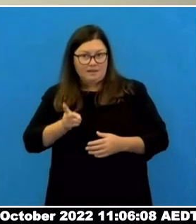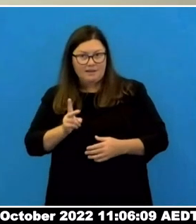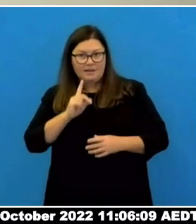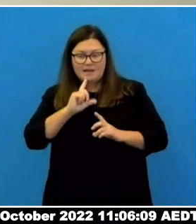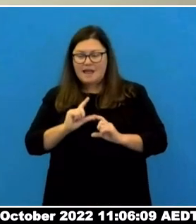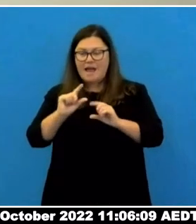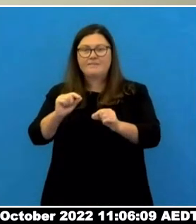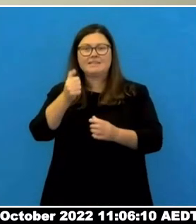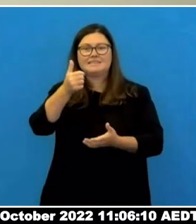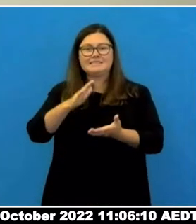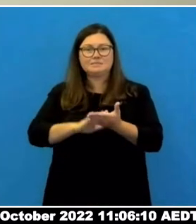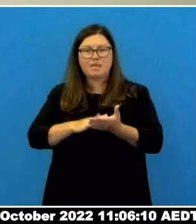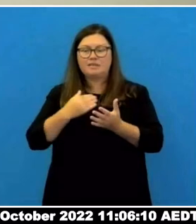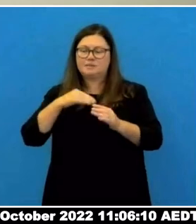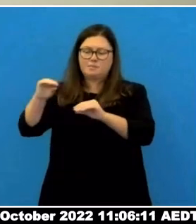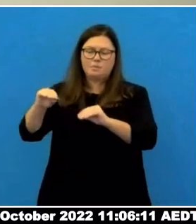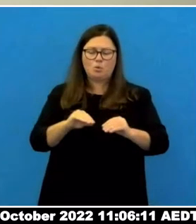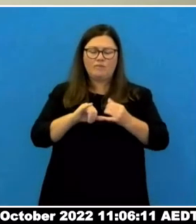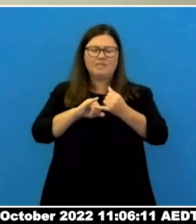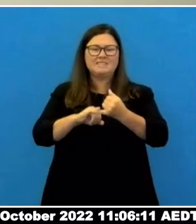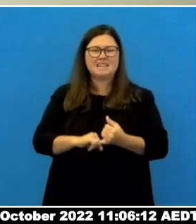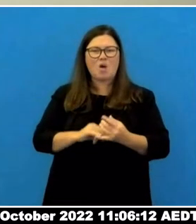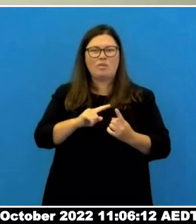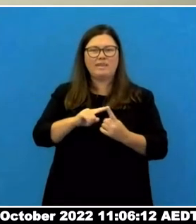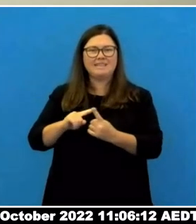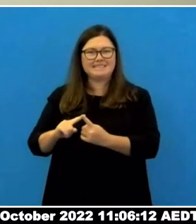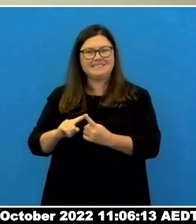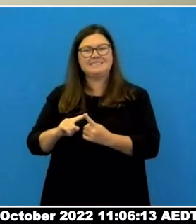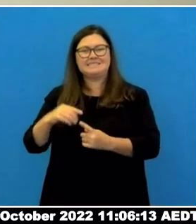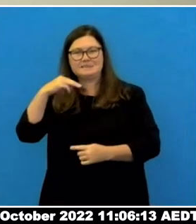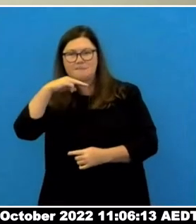in south eastern Melbourne which is run by a community organisation